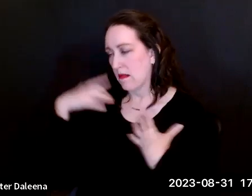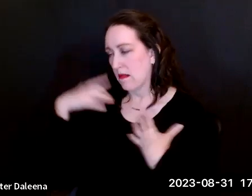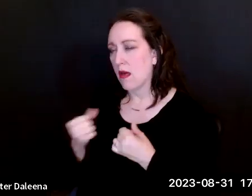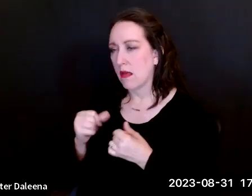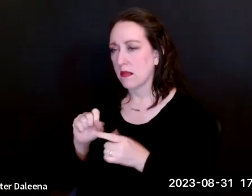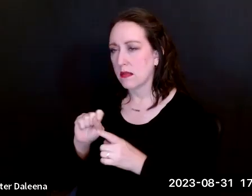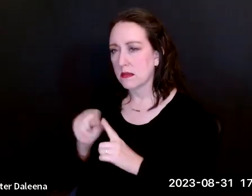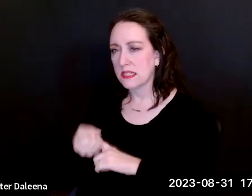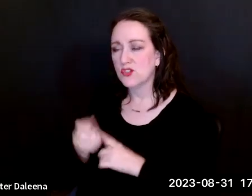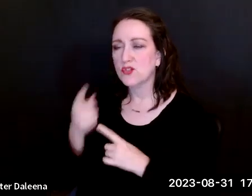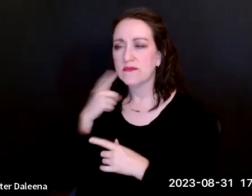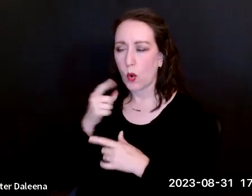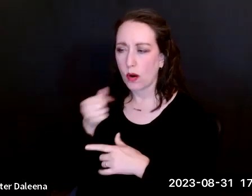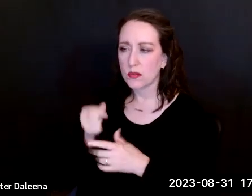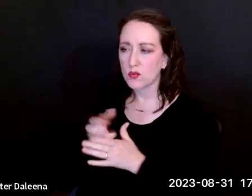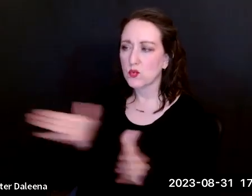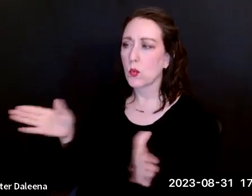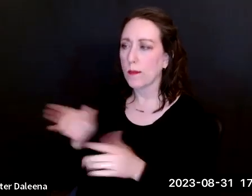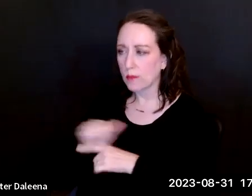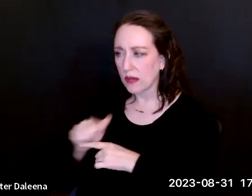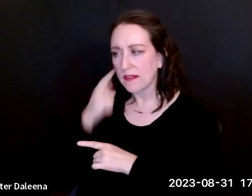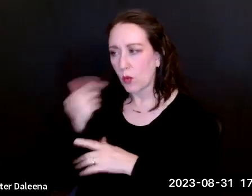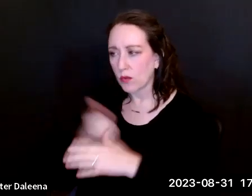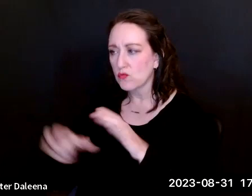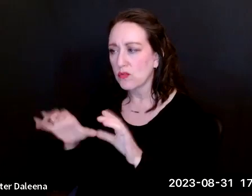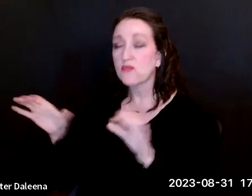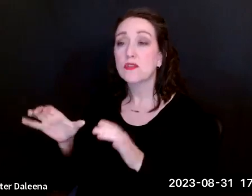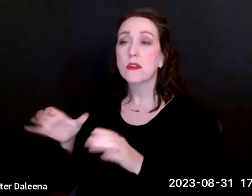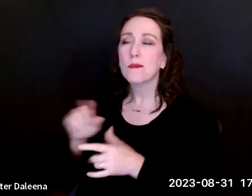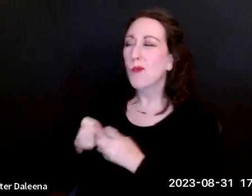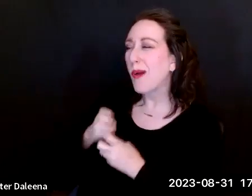part of the scope of practice for their underlying credential uh the the problem came up with the MHP